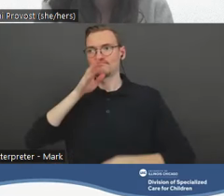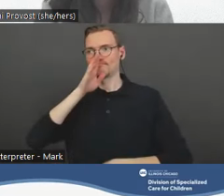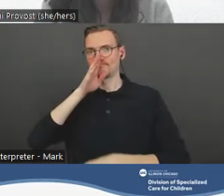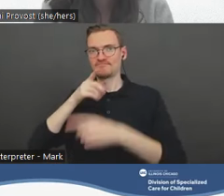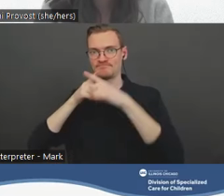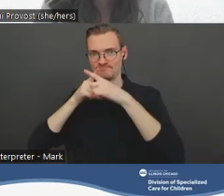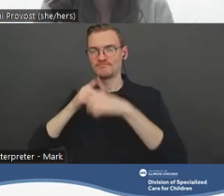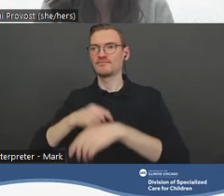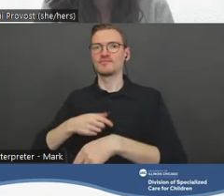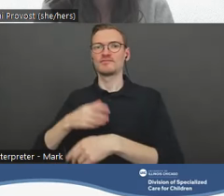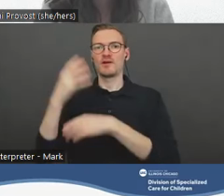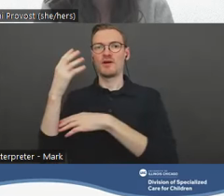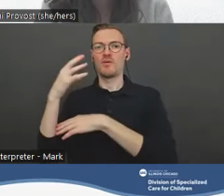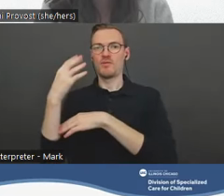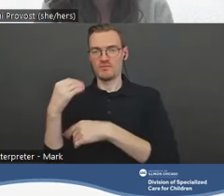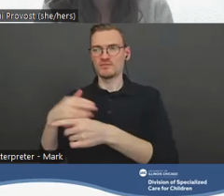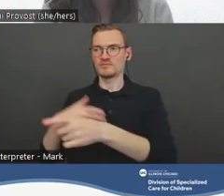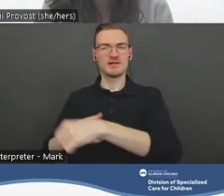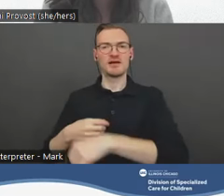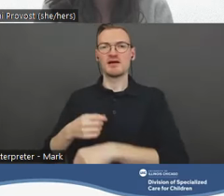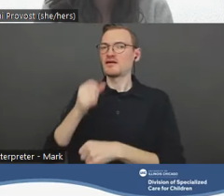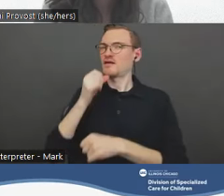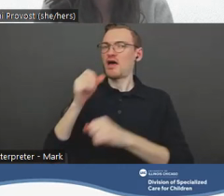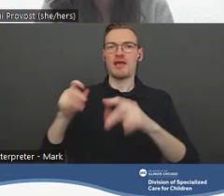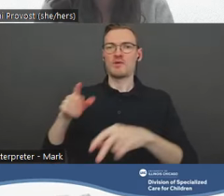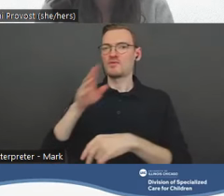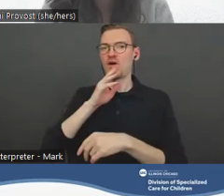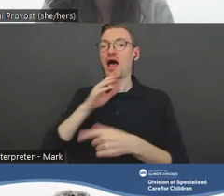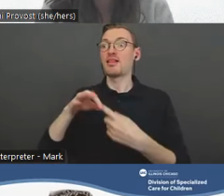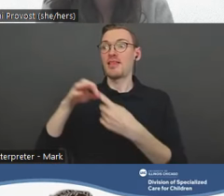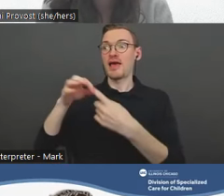unmute you, so we have the raised hand button down at the bottom of your screen so if you